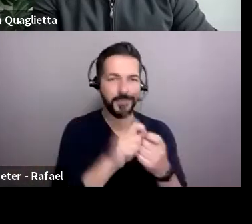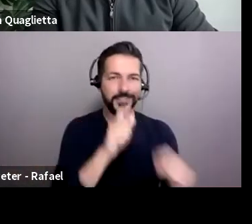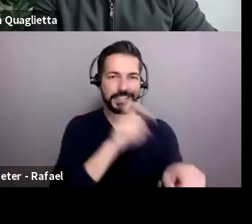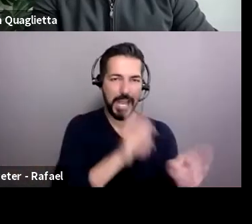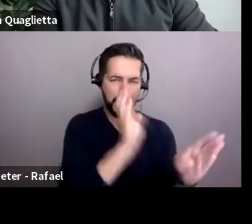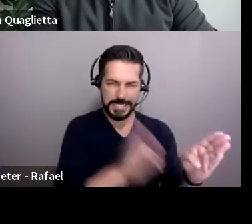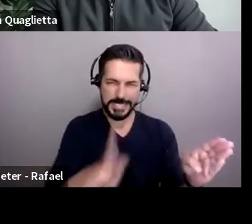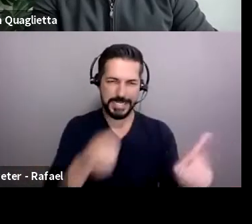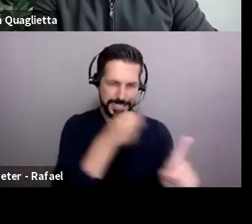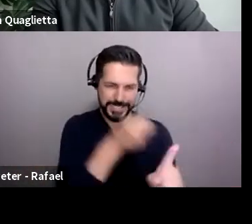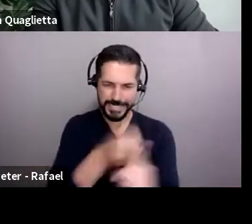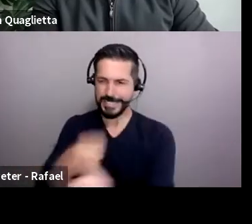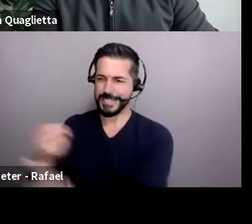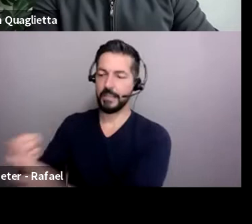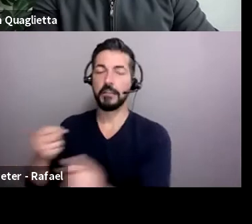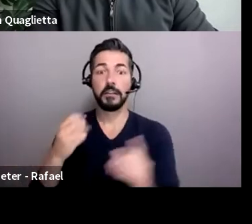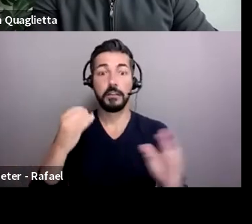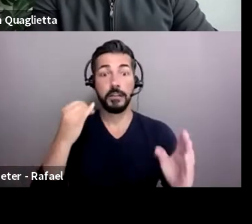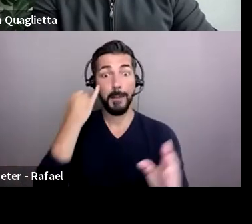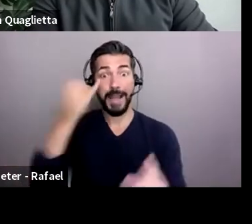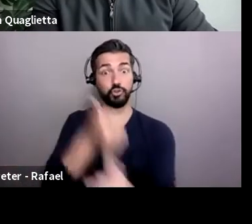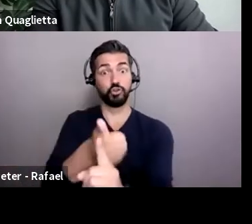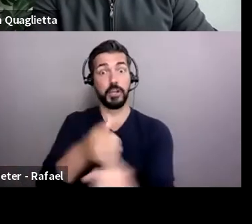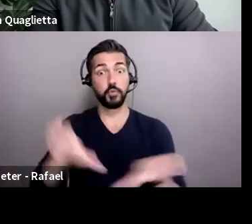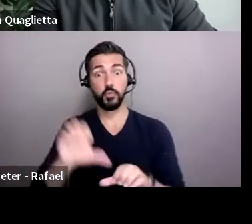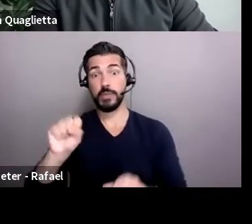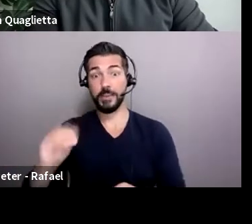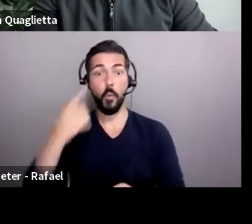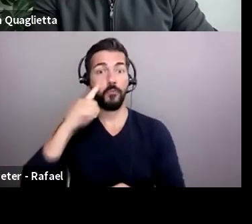Just imagine that you're doing SEO for American Idol or for some TV show.